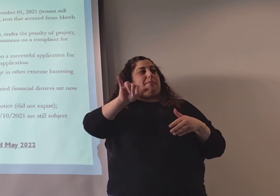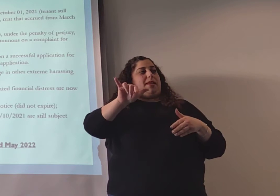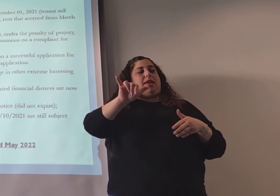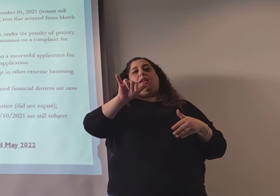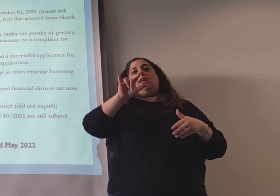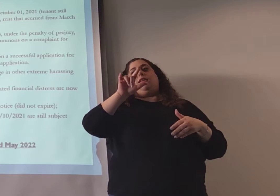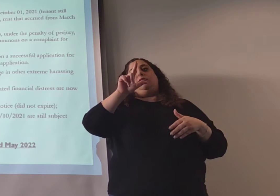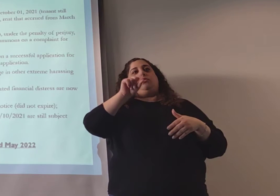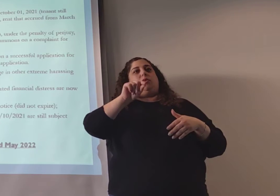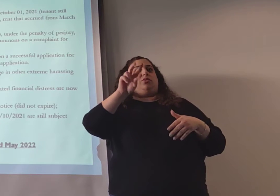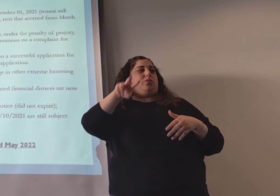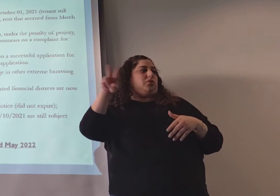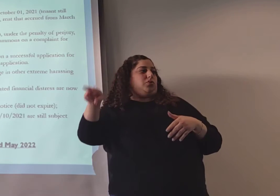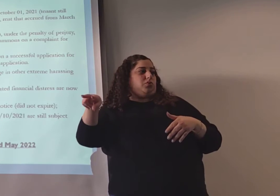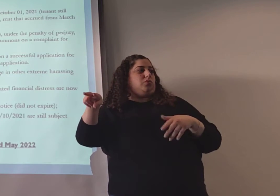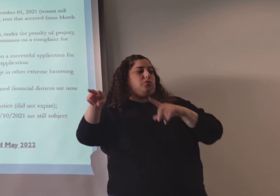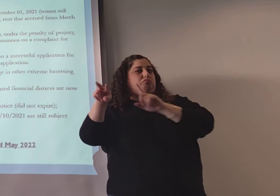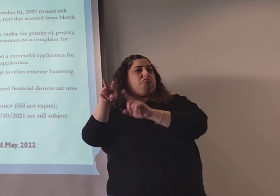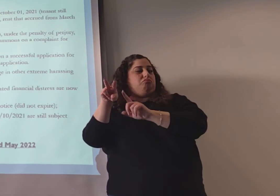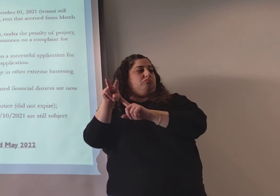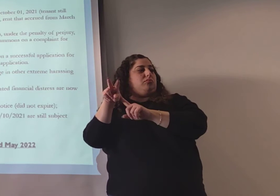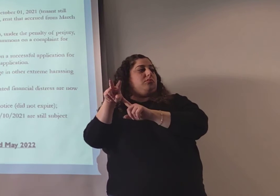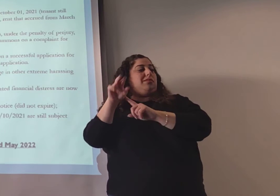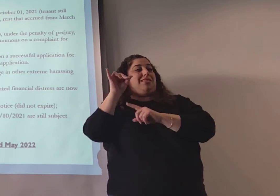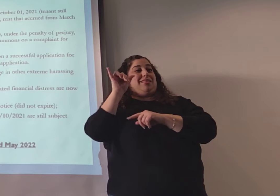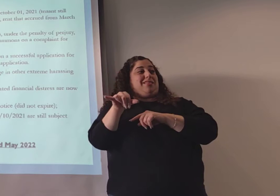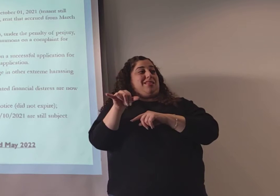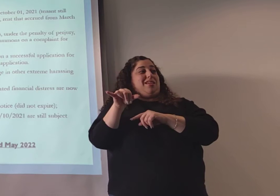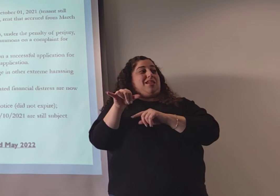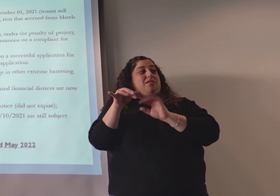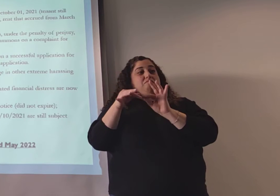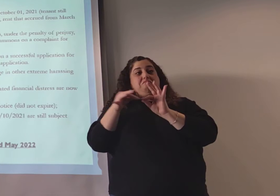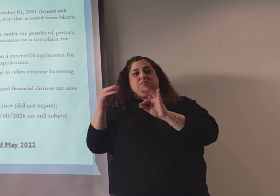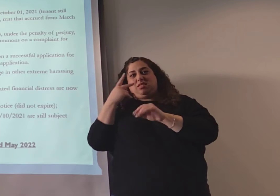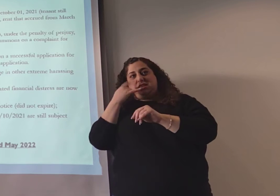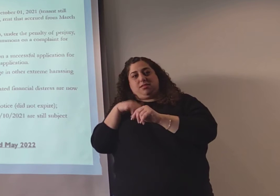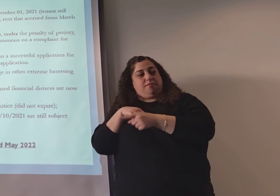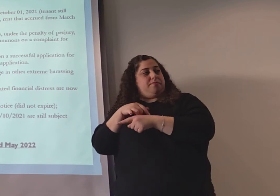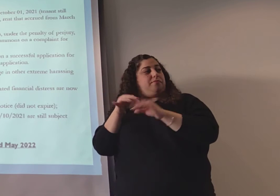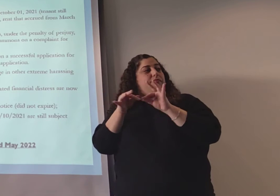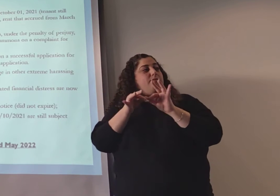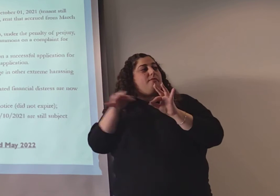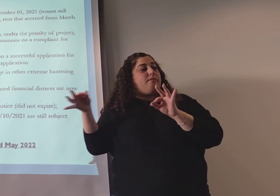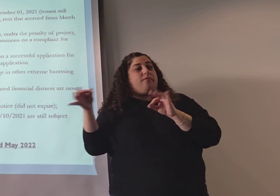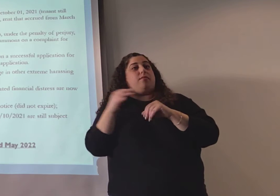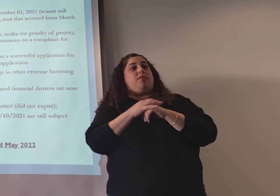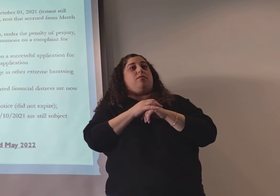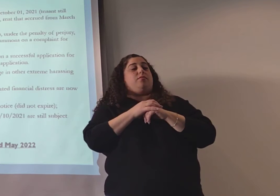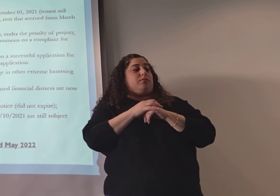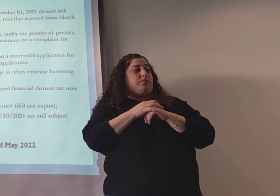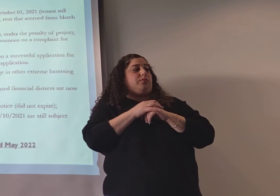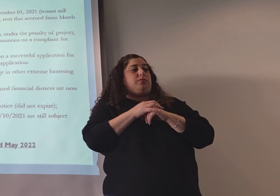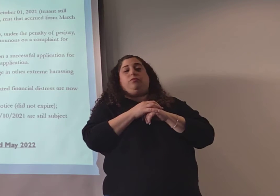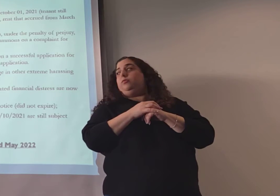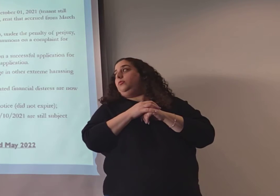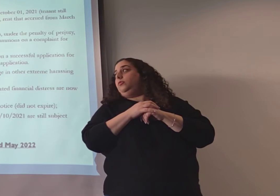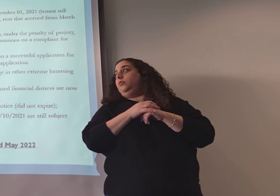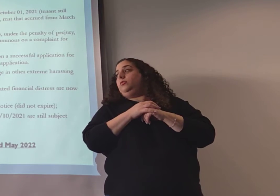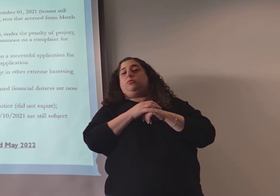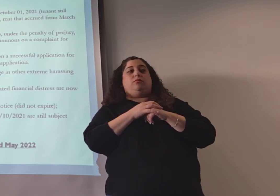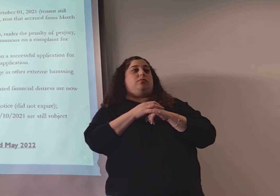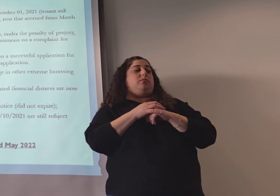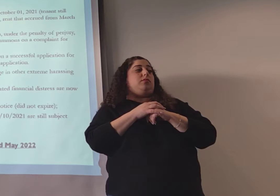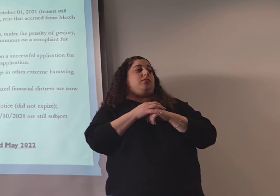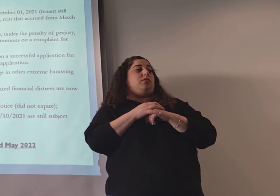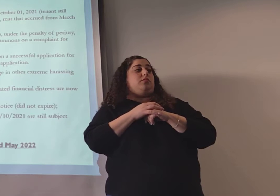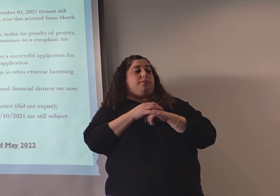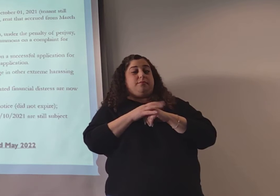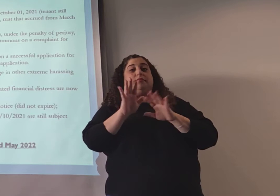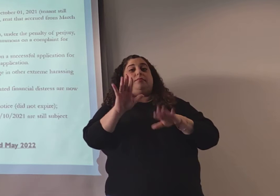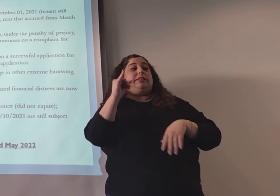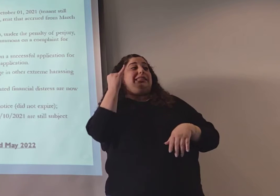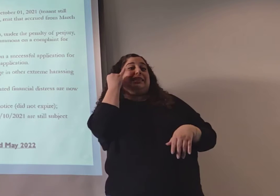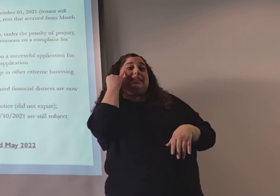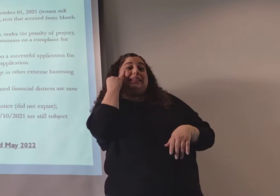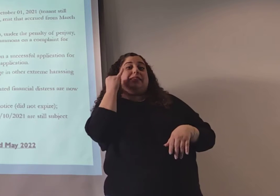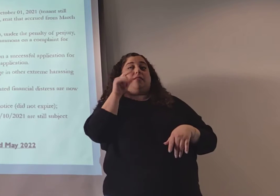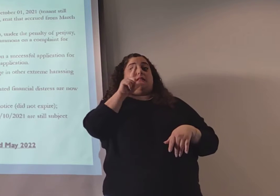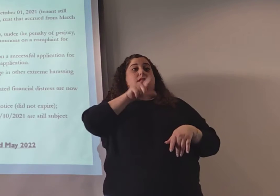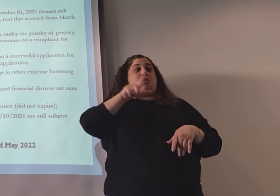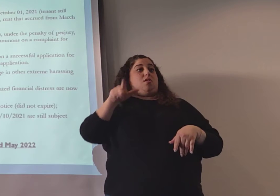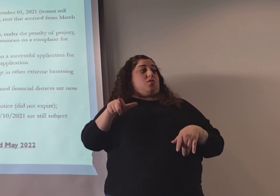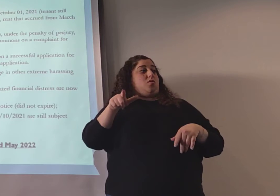If the law applies, when a landlord is evicting a tenant for a no-fault eviction.